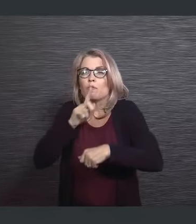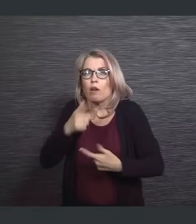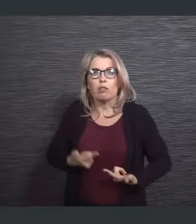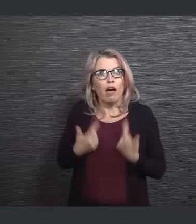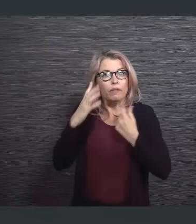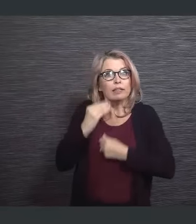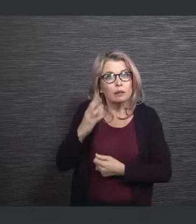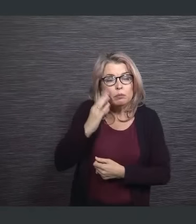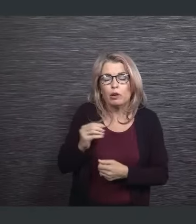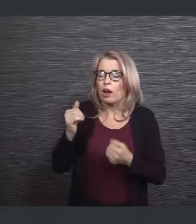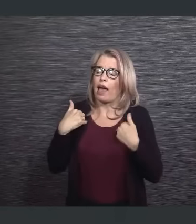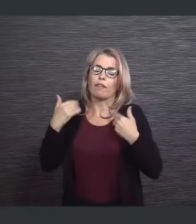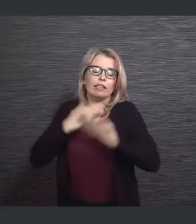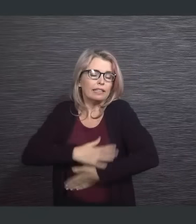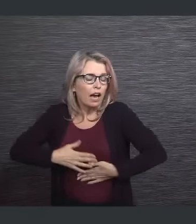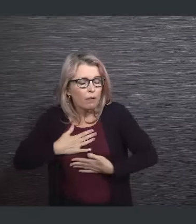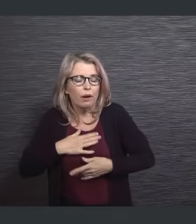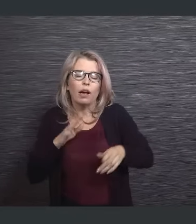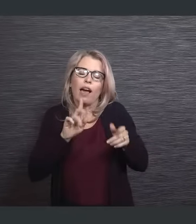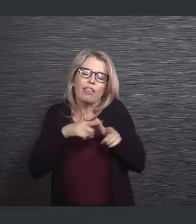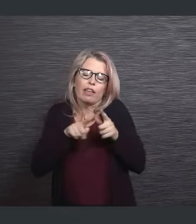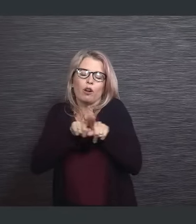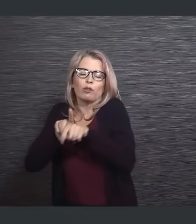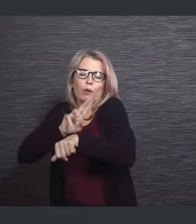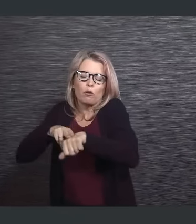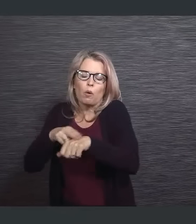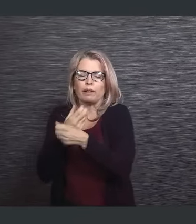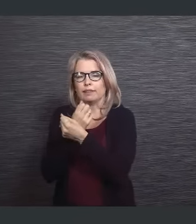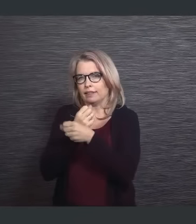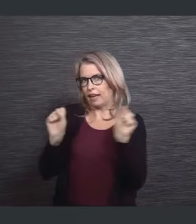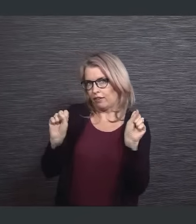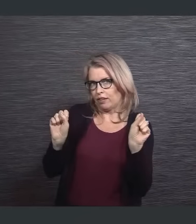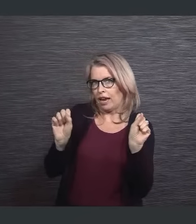entertainment, and then, of course, safety and autonomy.